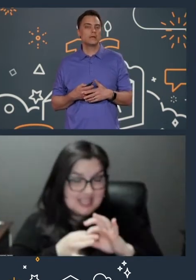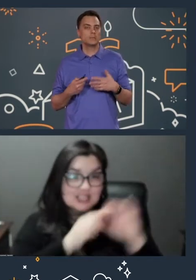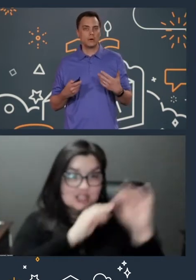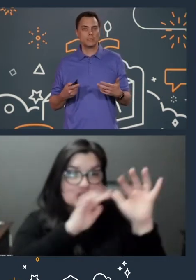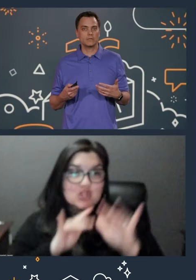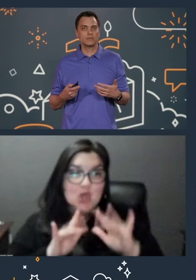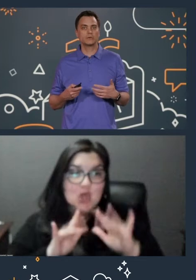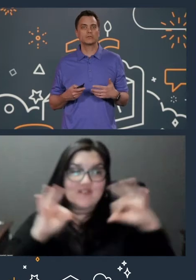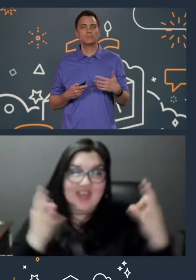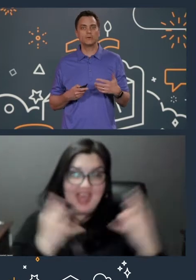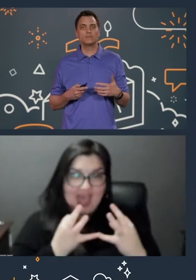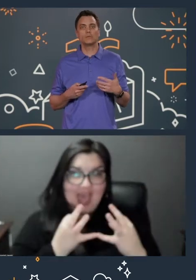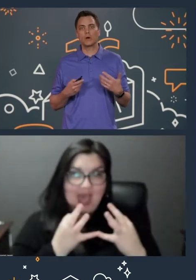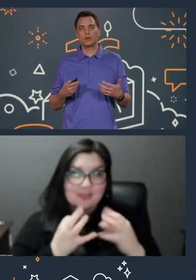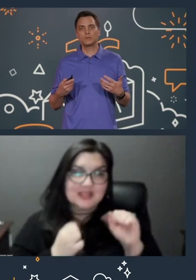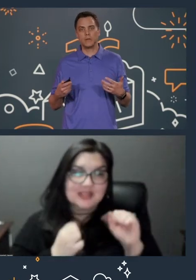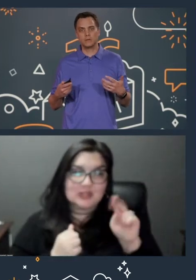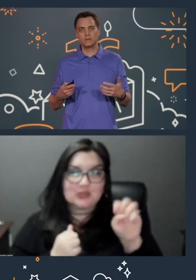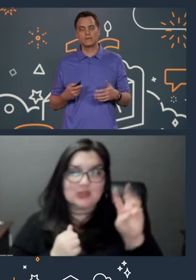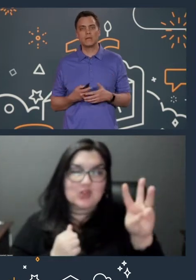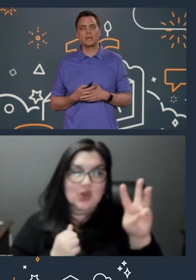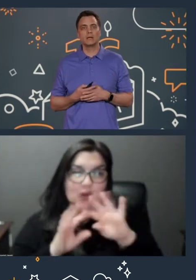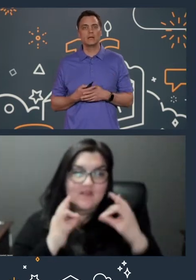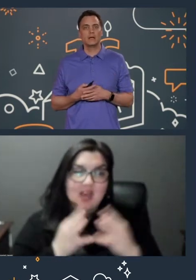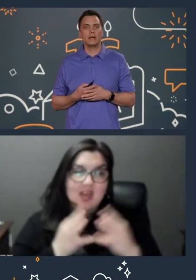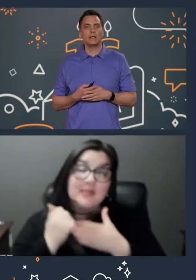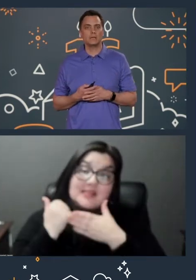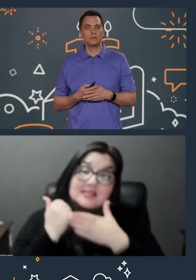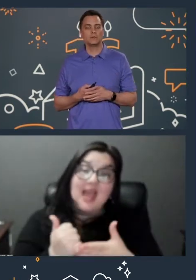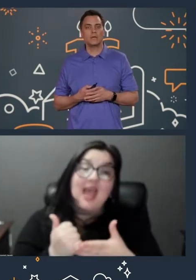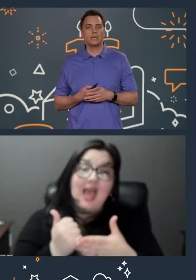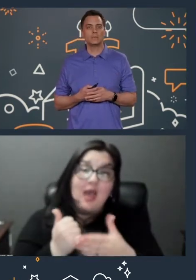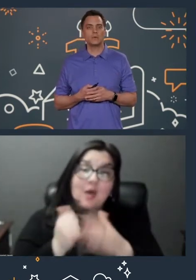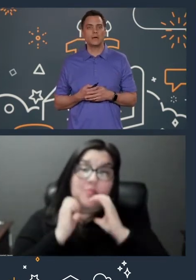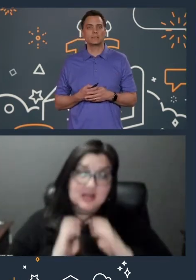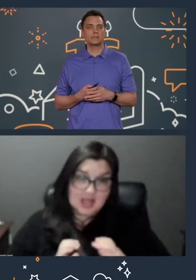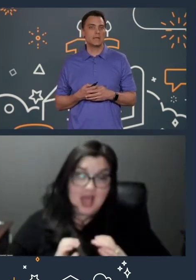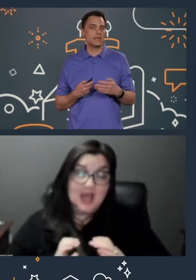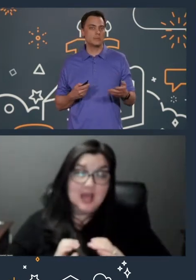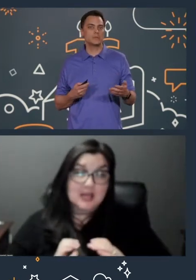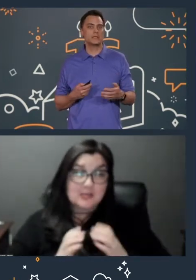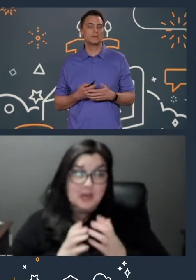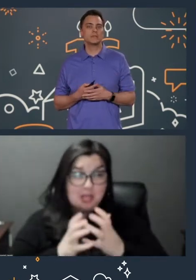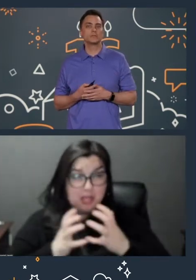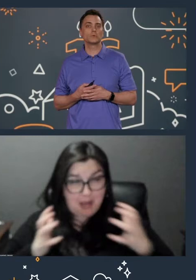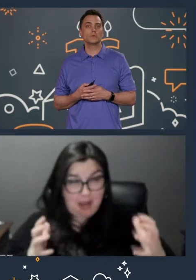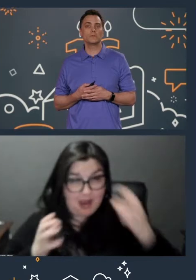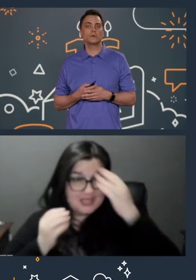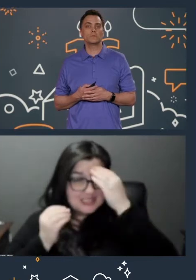to help our customers move large amounts of data into AWS. And AWS DataSync is really focused